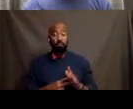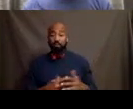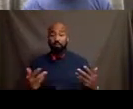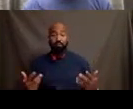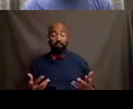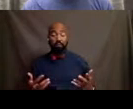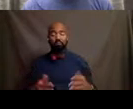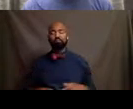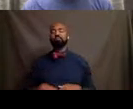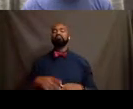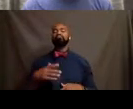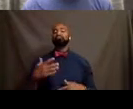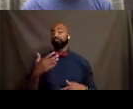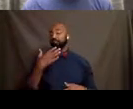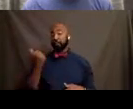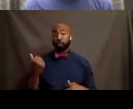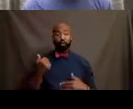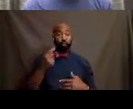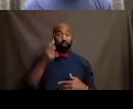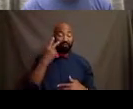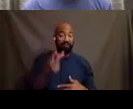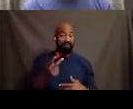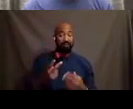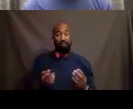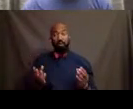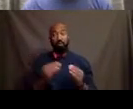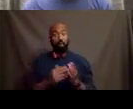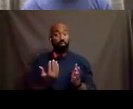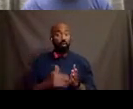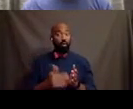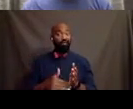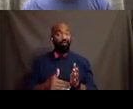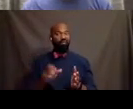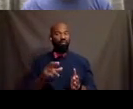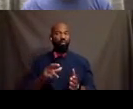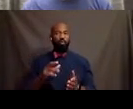would it make sense to be seen less or more often? And have that conversation with your provider,